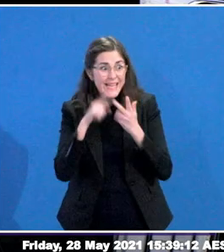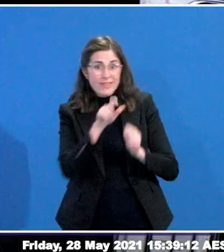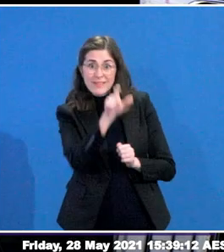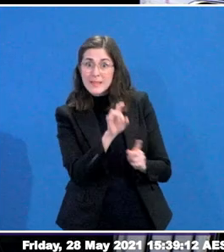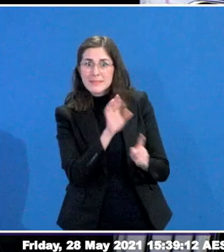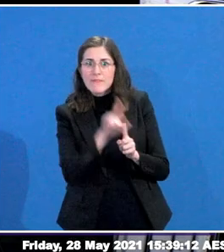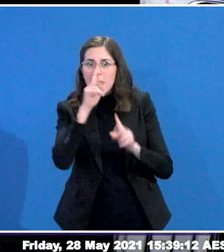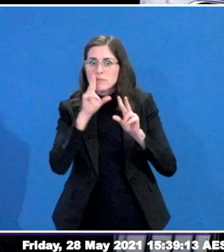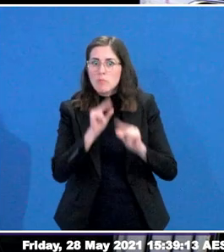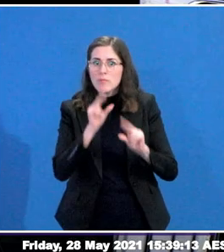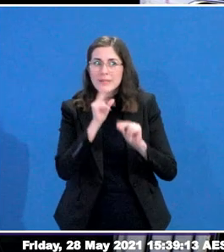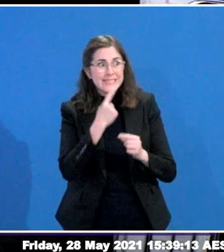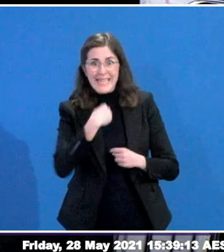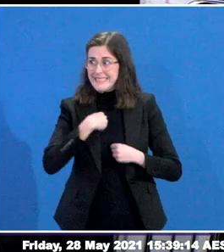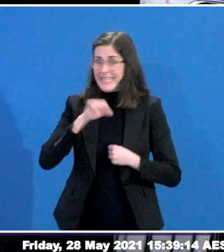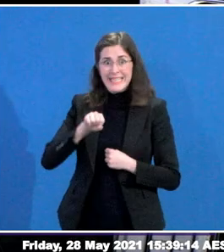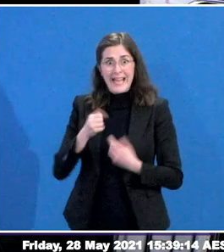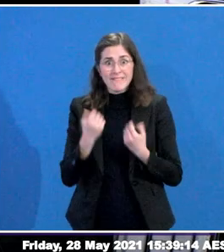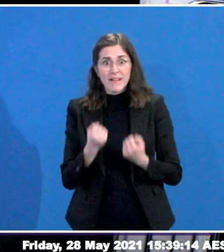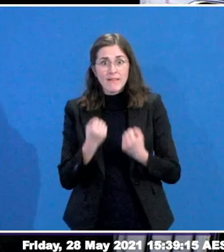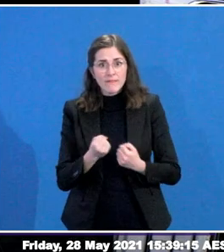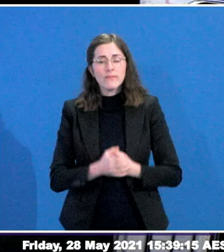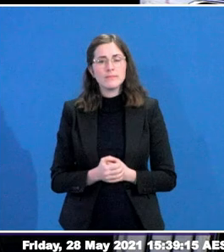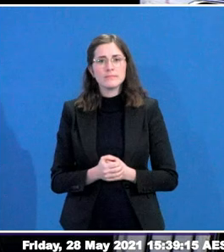The reasons given by the magistrates, which are public documents,